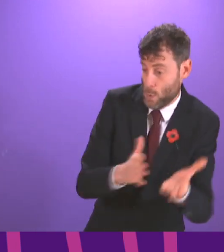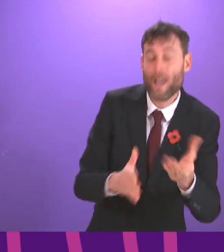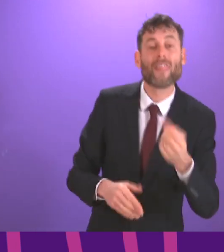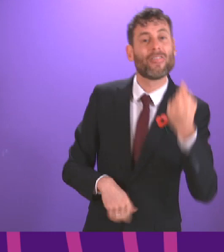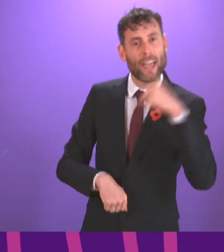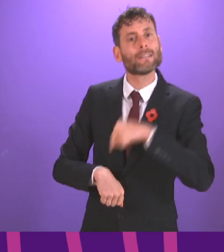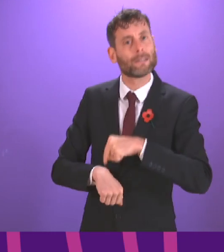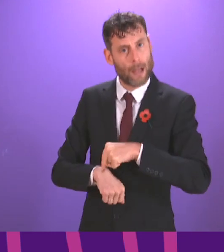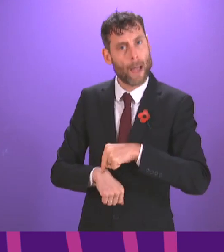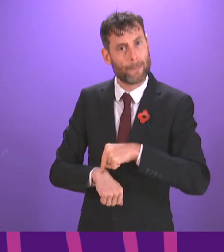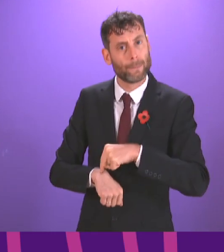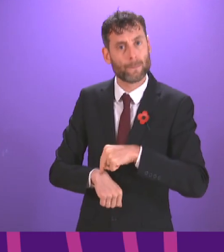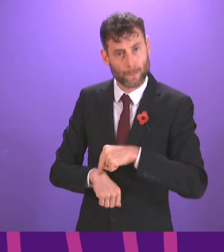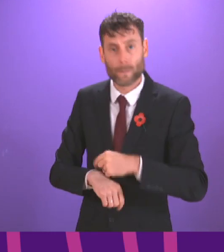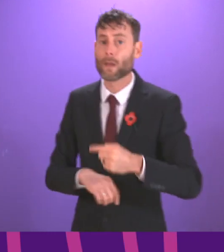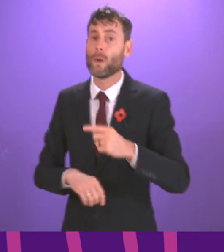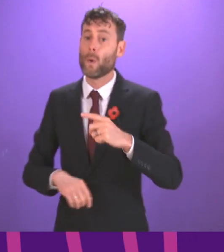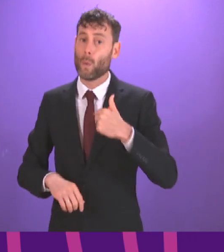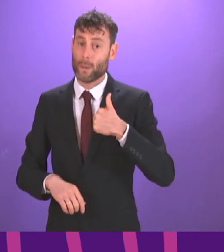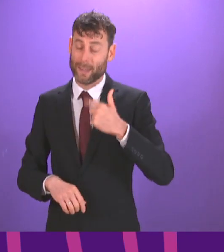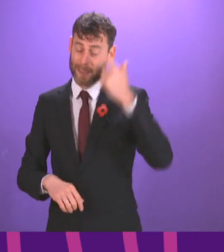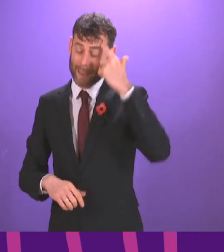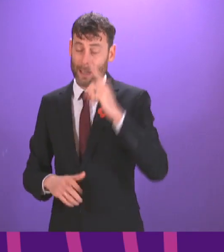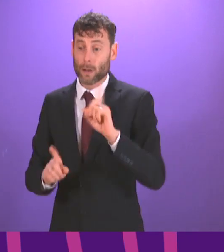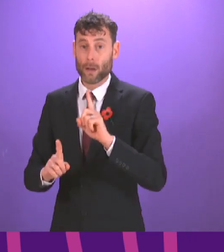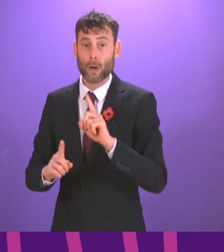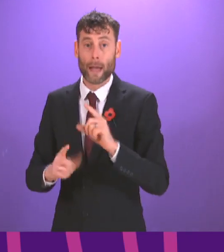the earliest stage of the pandemic, those things were around infection prevention and